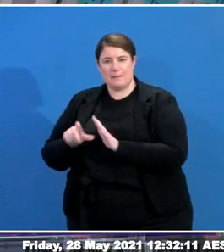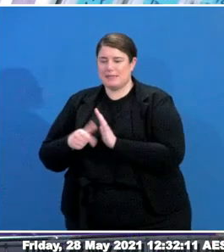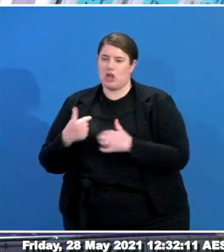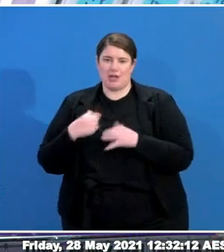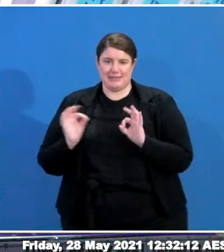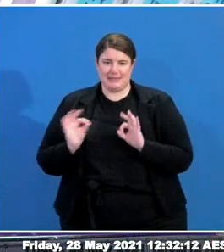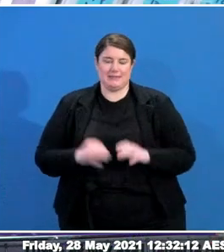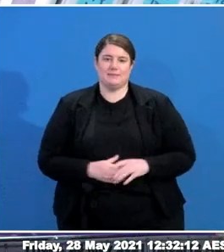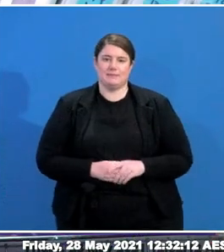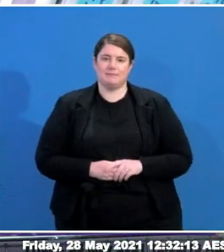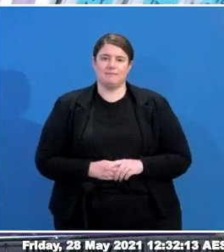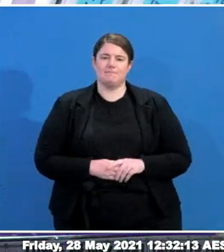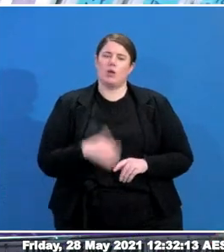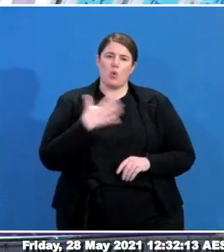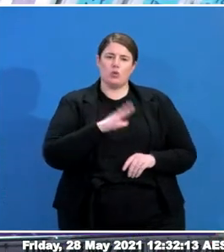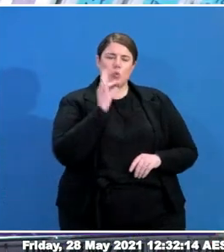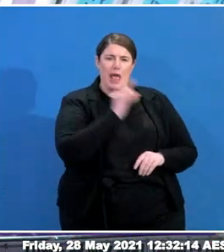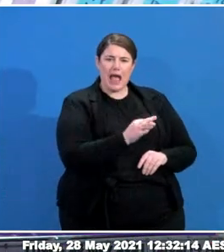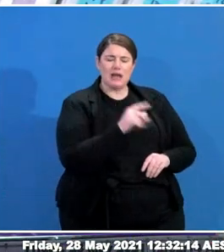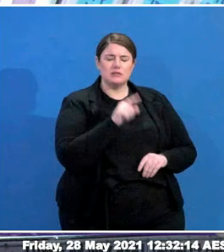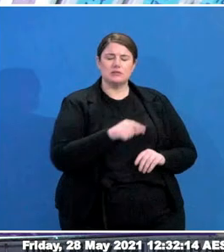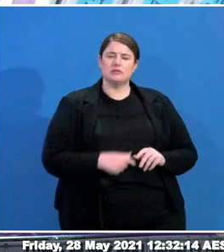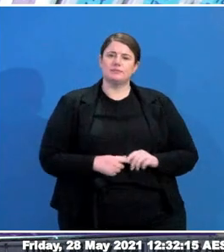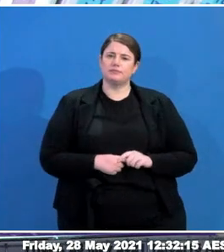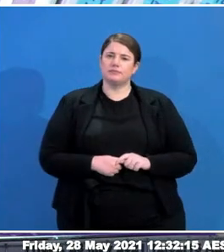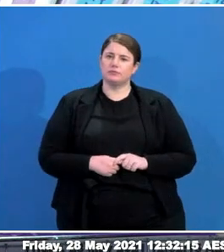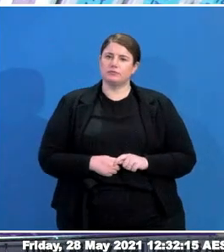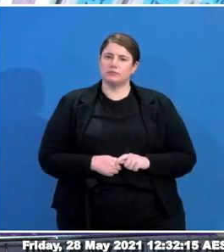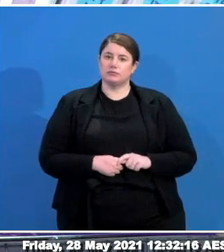What I want to put to you is with respect to what is recorded in the